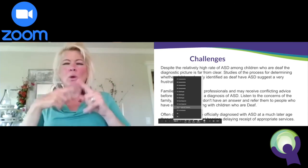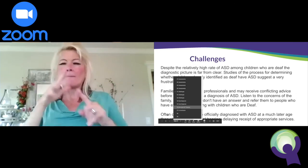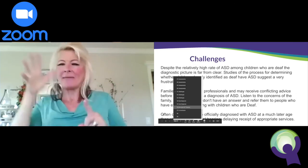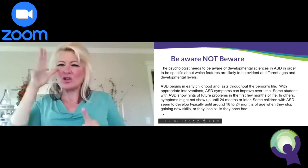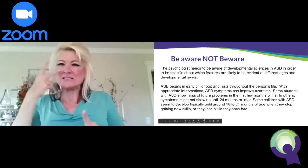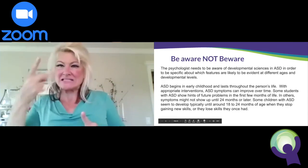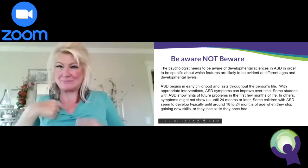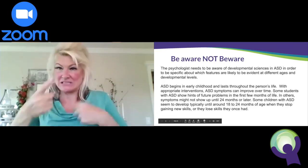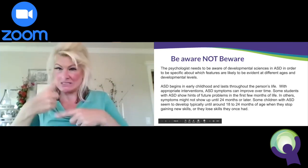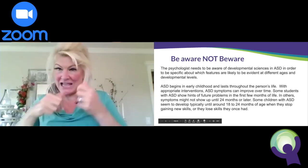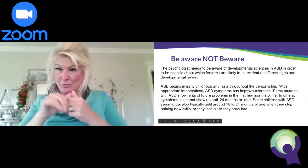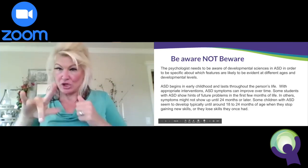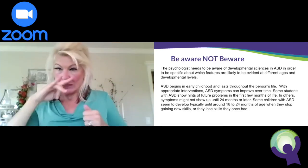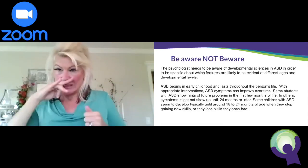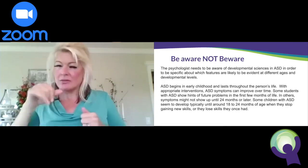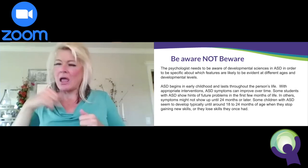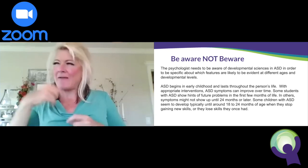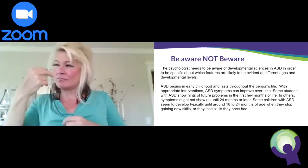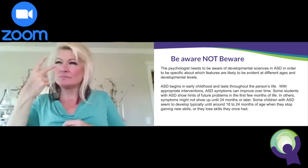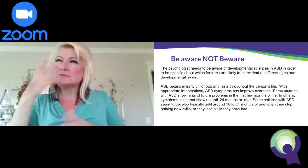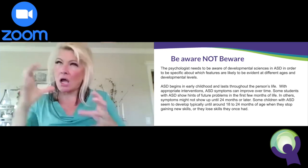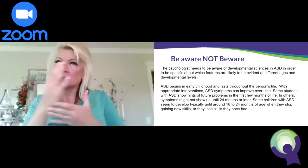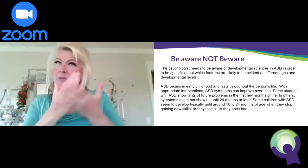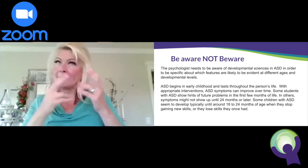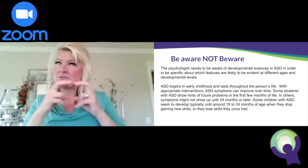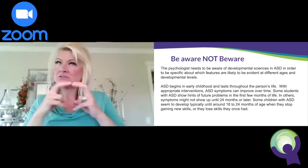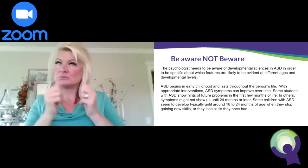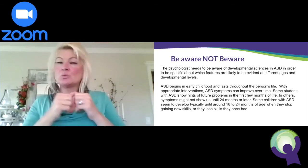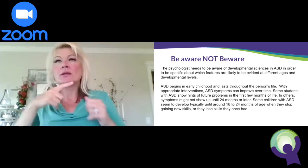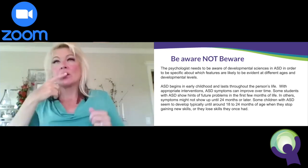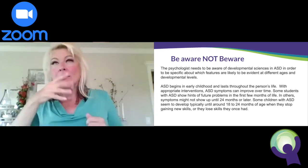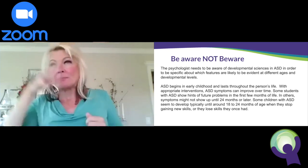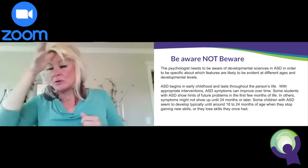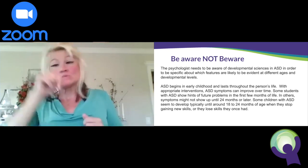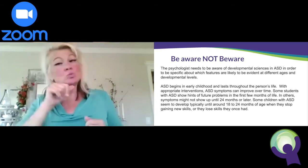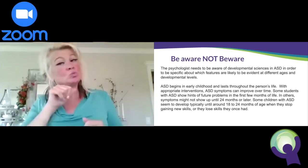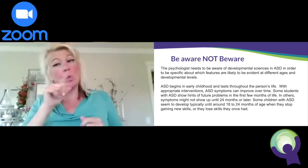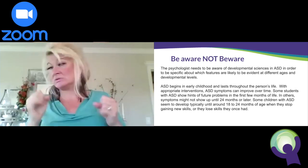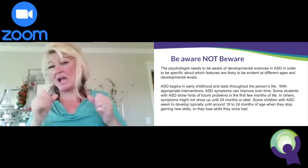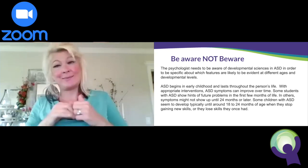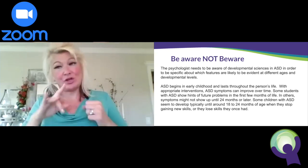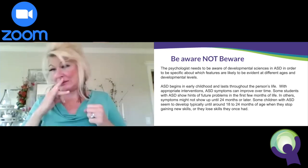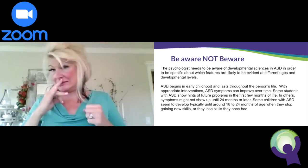may not culturally be appropriate for someone who is deaf and so that needs to be considered. Considering